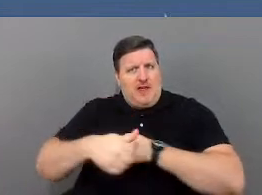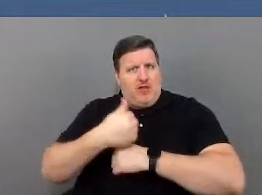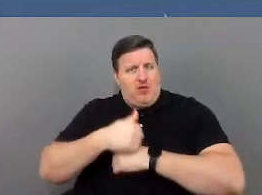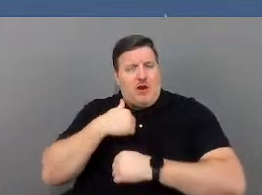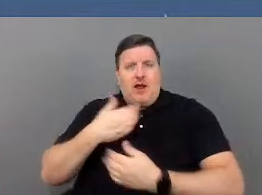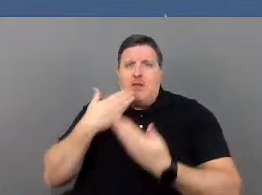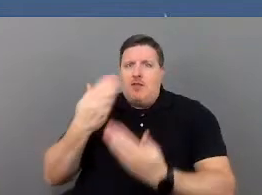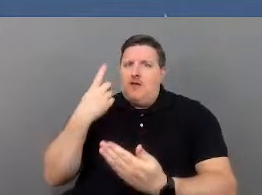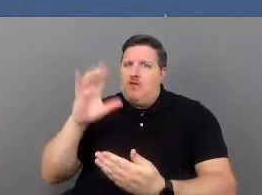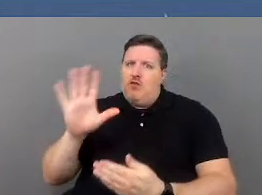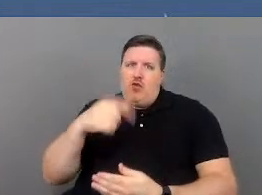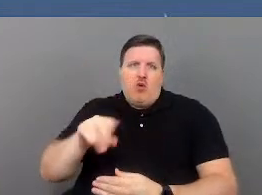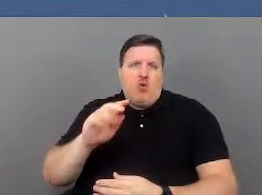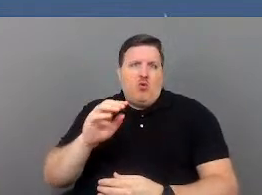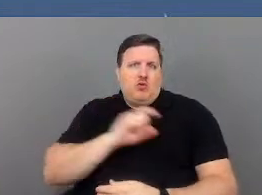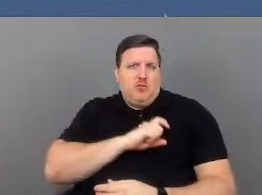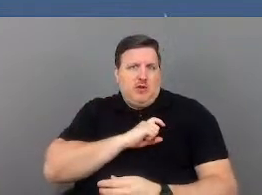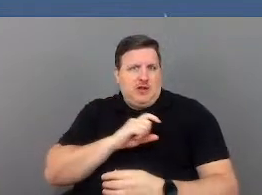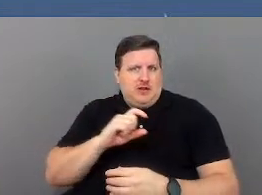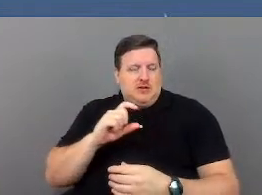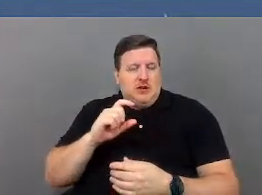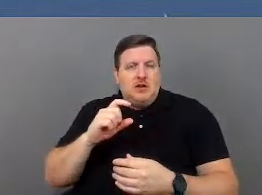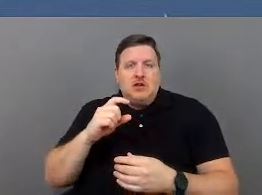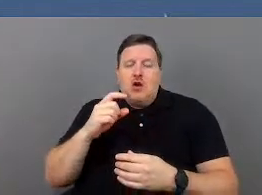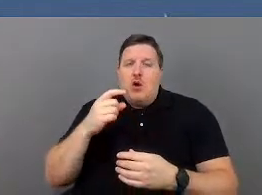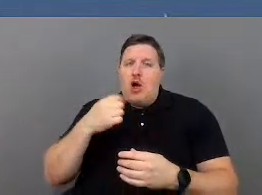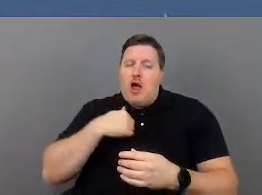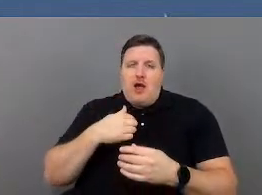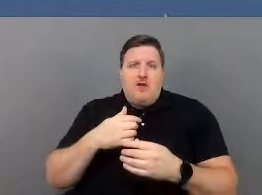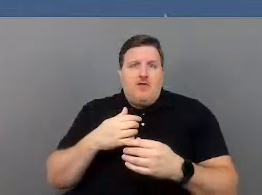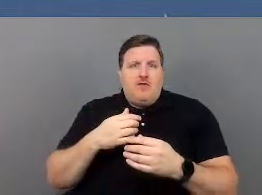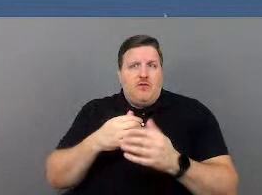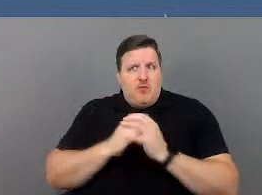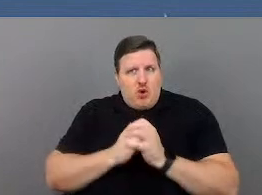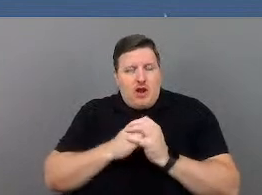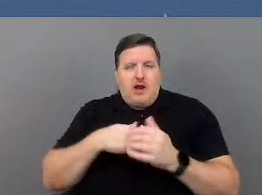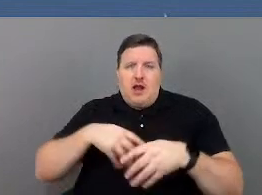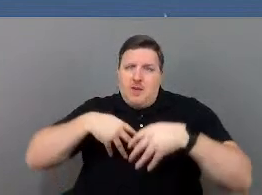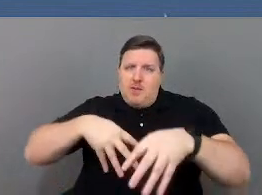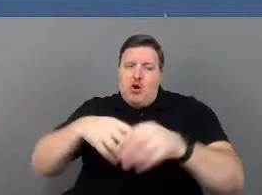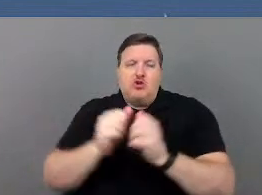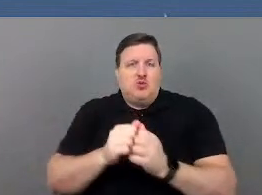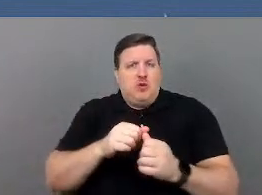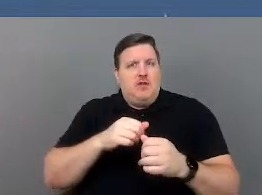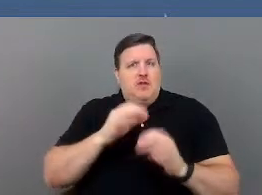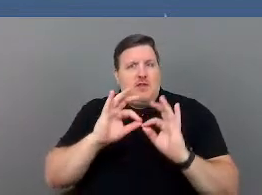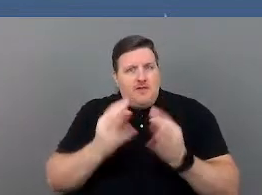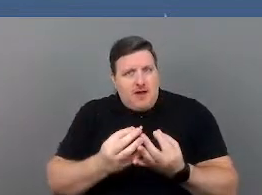FAMILIES WHO HAVE LOST A CHILD THIS YEAR IN GUN FIRE. I AM YOU. WE NEED TO DO MORE TO PROTECT OUR CHILDREN AND OUR COMMUNITY. PLEASE FUND THE MPD.